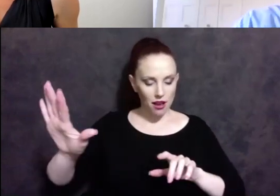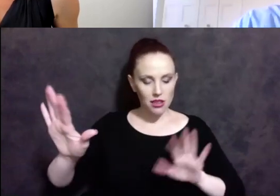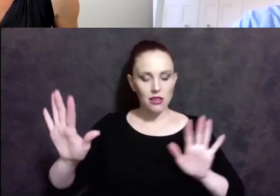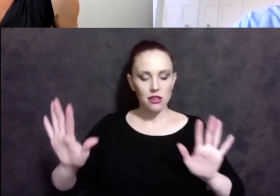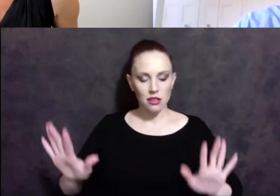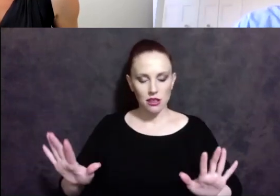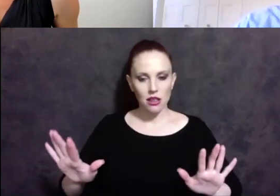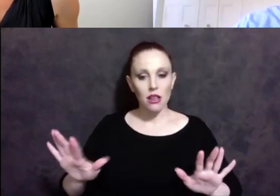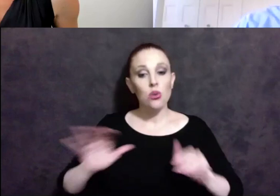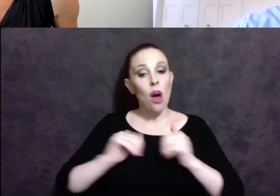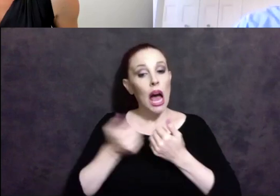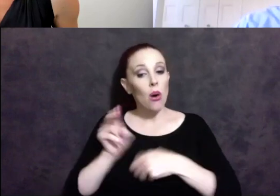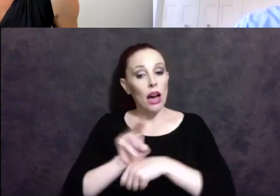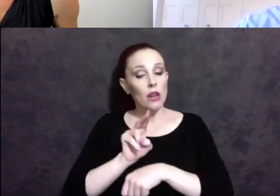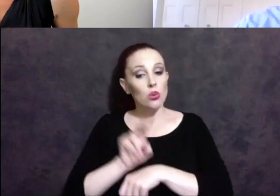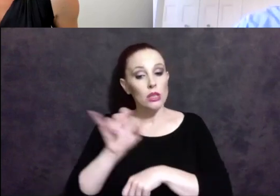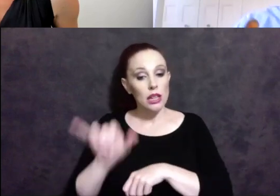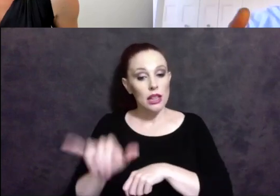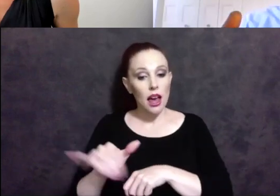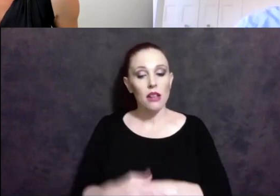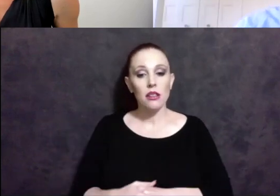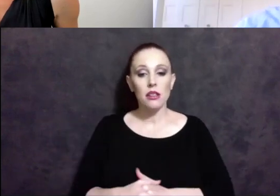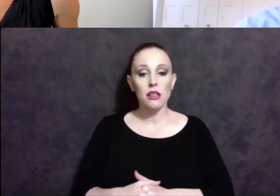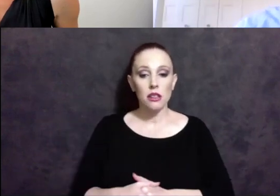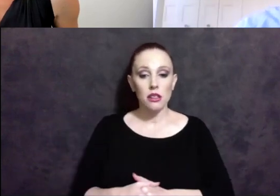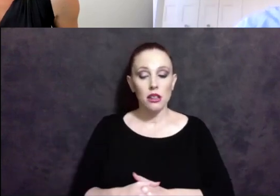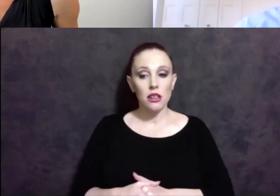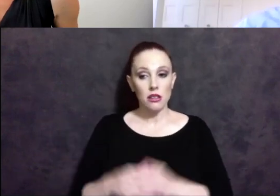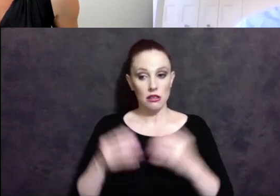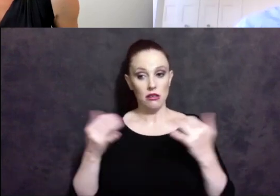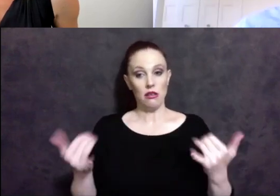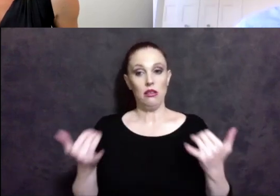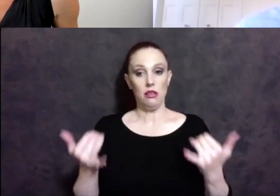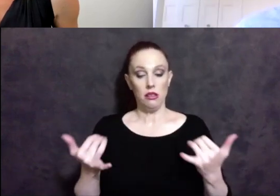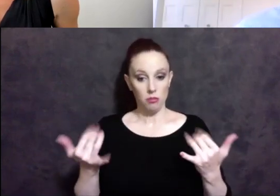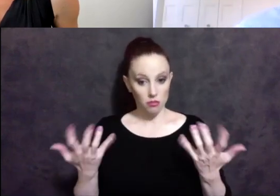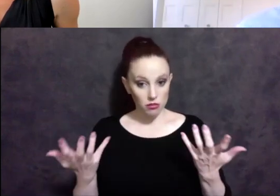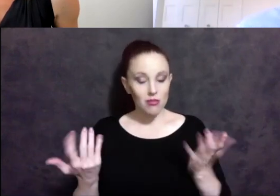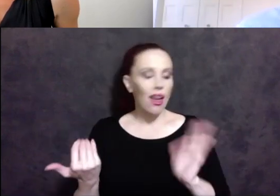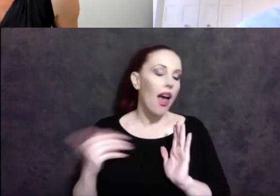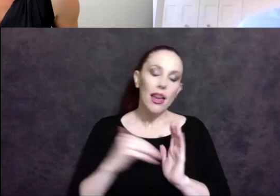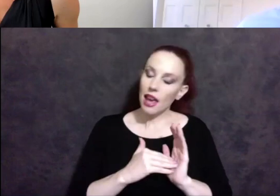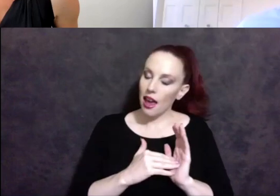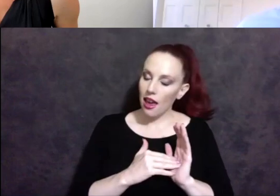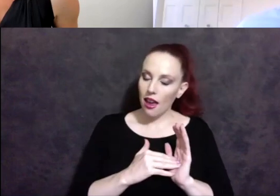utilize that in the present is, again, I am constantly working in predominantly white